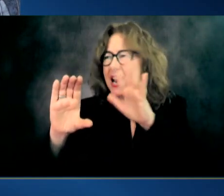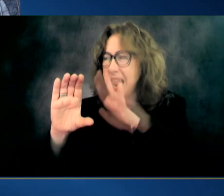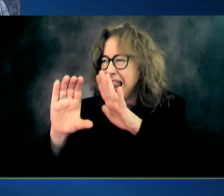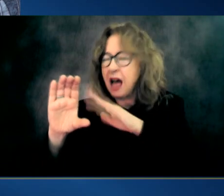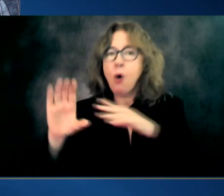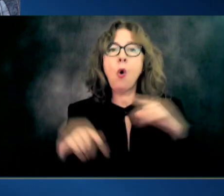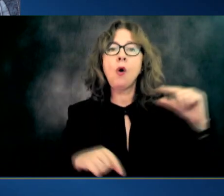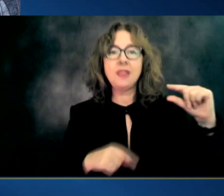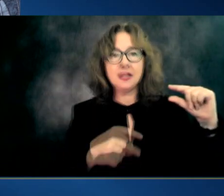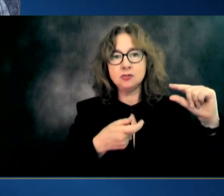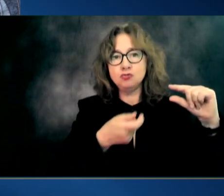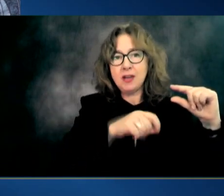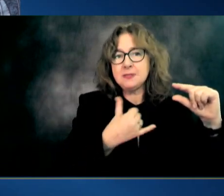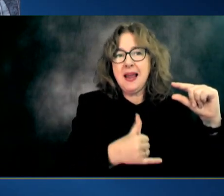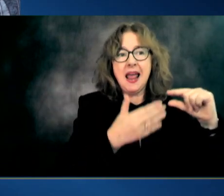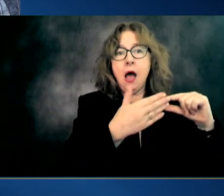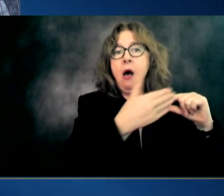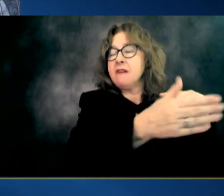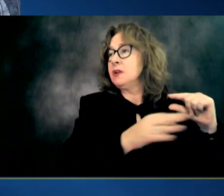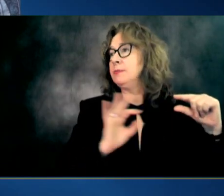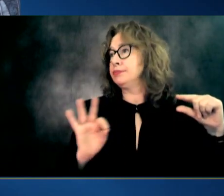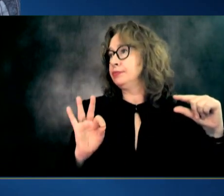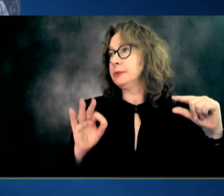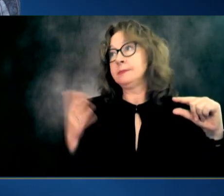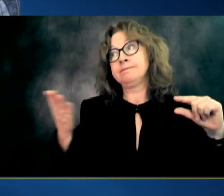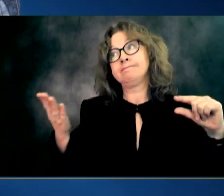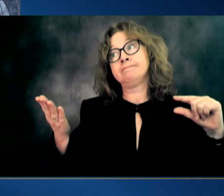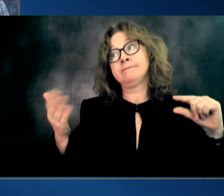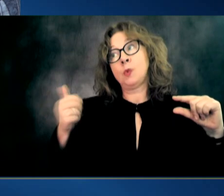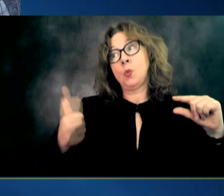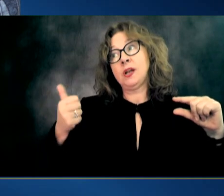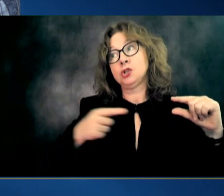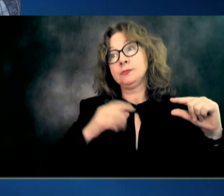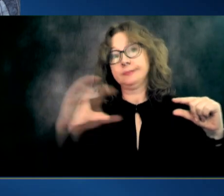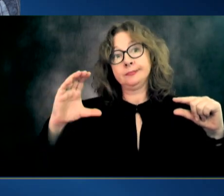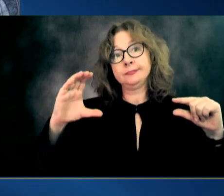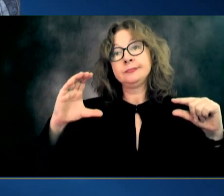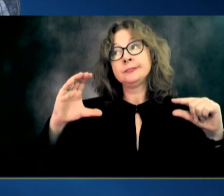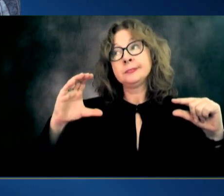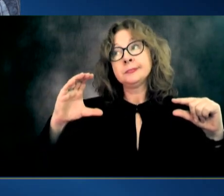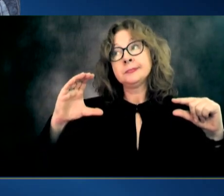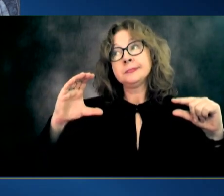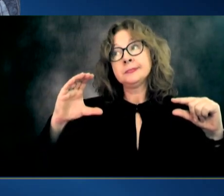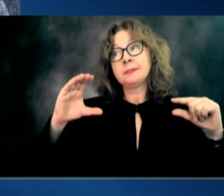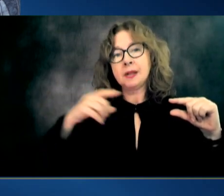and there's this number that will inevitably result if you don't say yes now. And that's